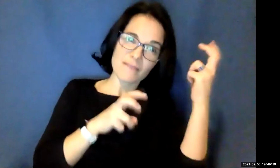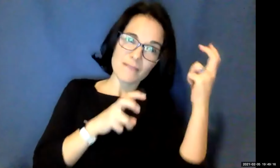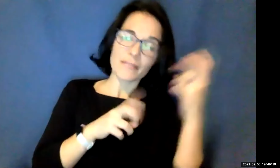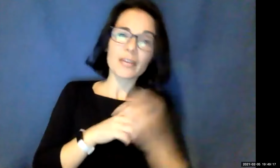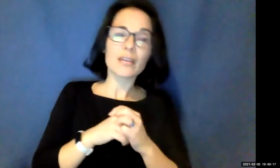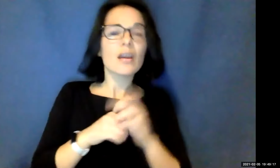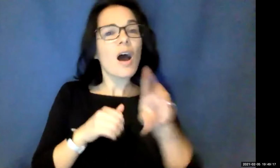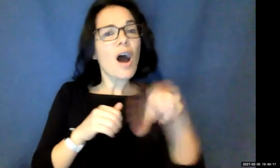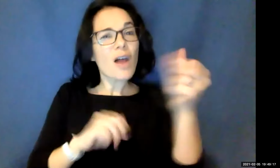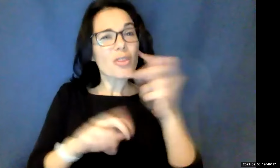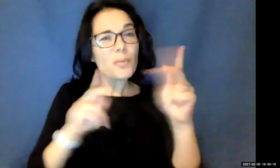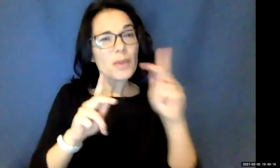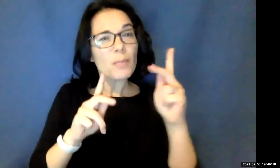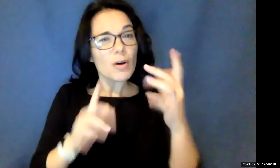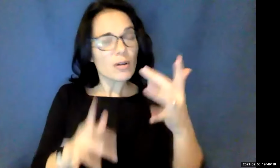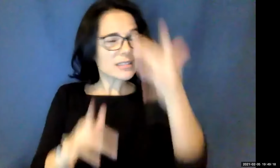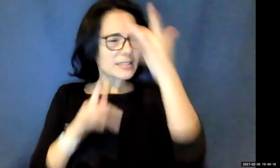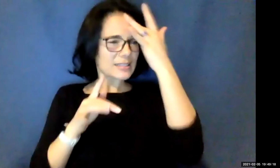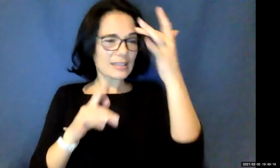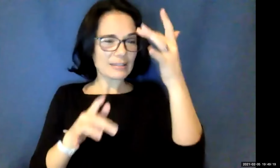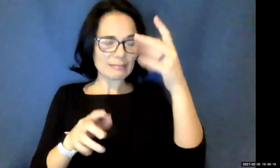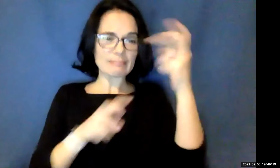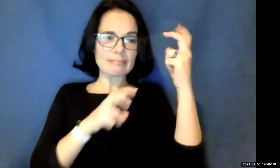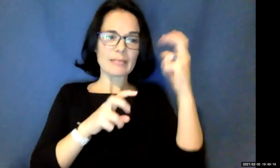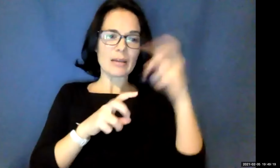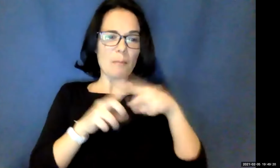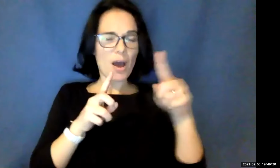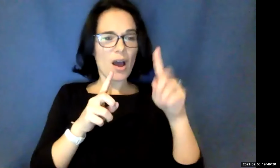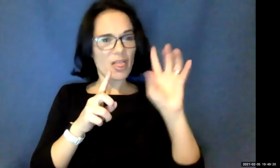term inconvenient symptoms from COVID-19.